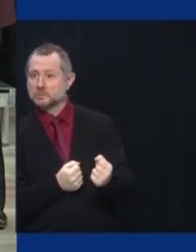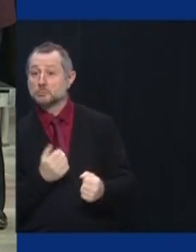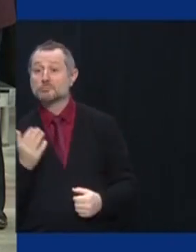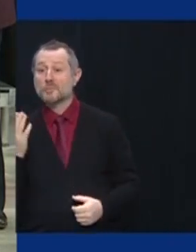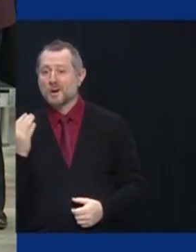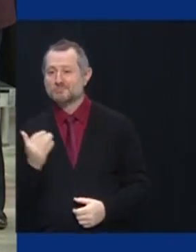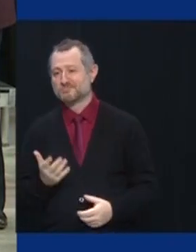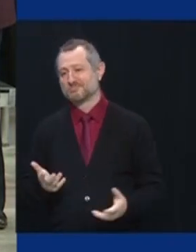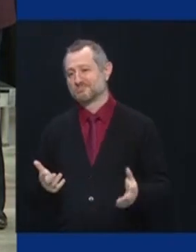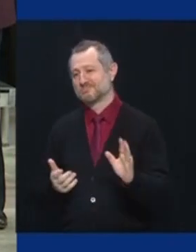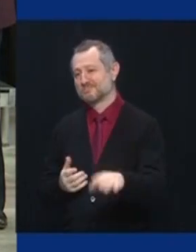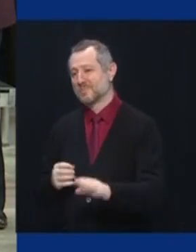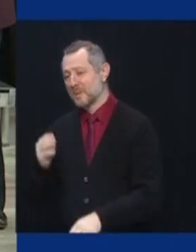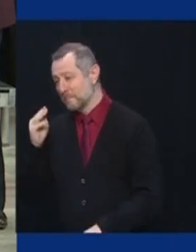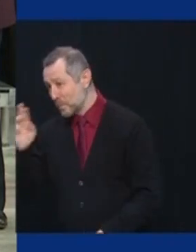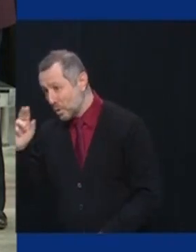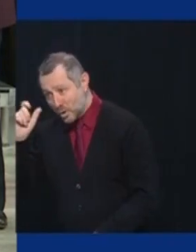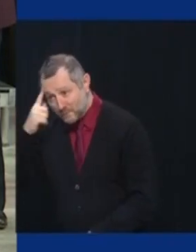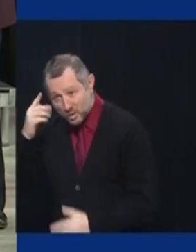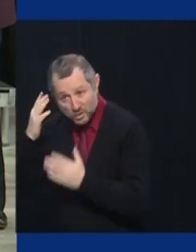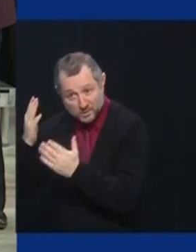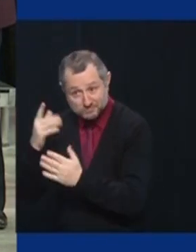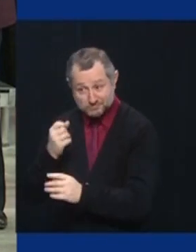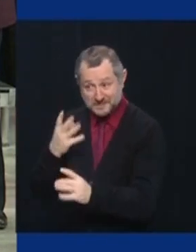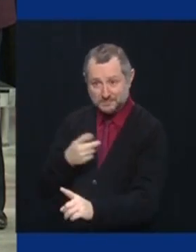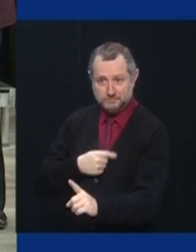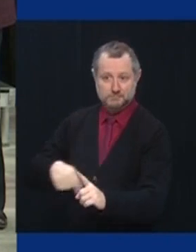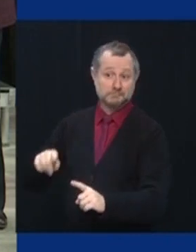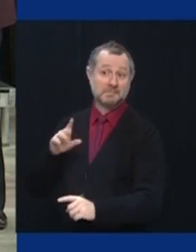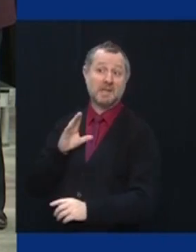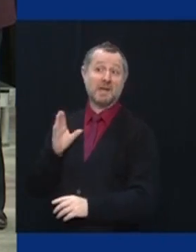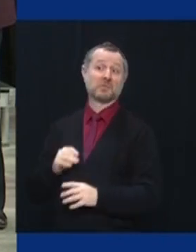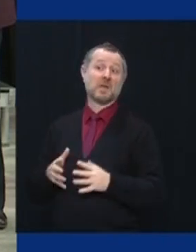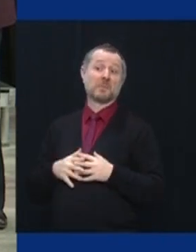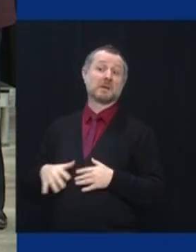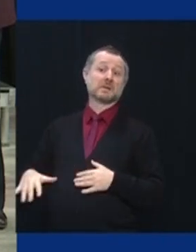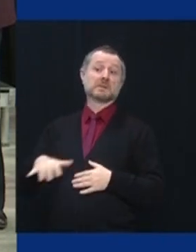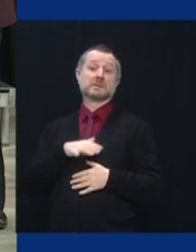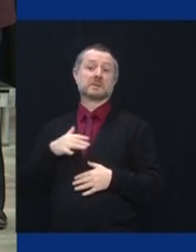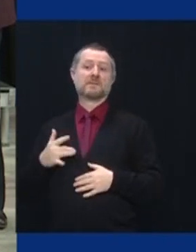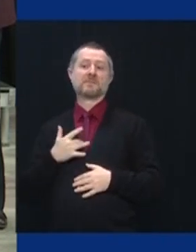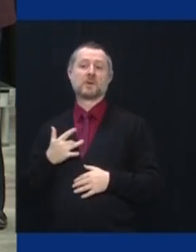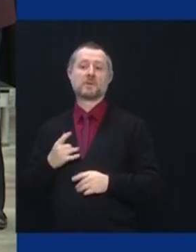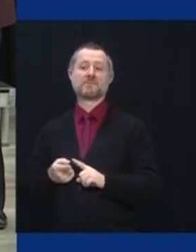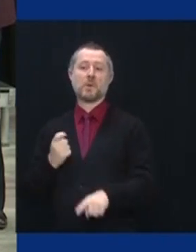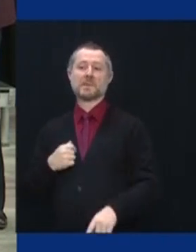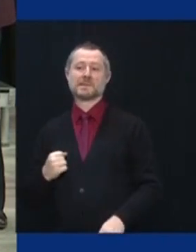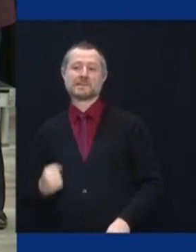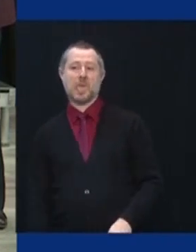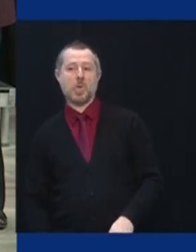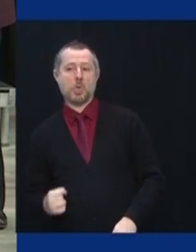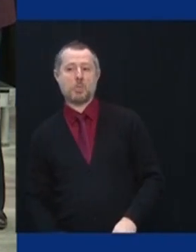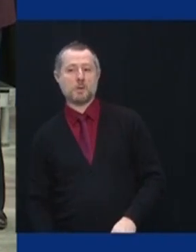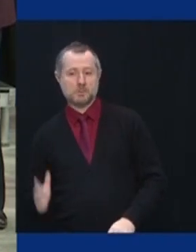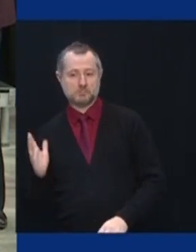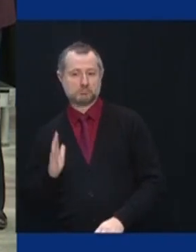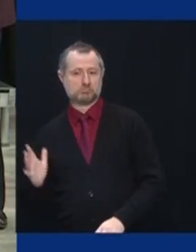AND SO WE UNDERSTAND. WE UNDERSTAND IN THE AFRICAN-AMERICAN COMMUNITY THAT THERE'S A LOT OF MISTRUST. AND PART OF THAT IS,